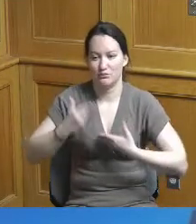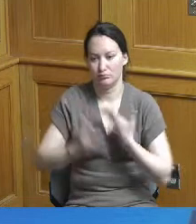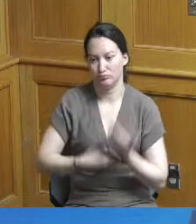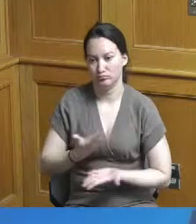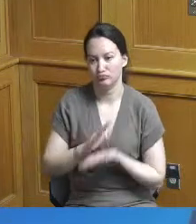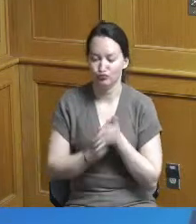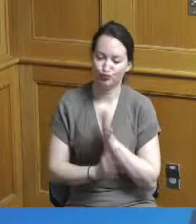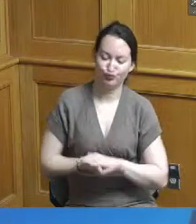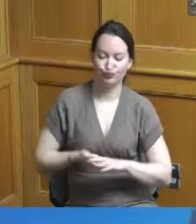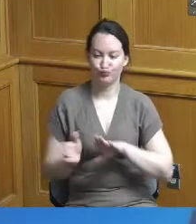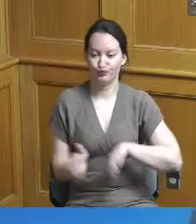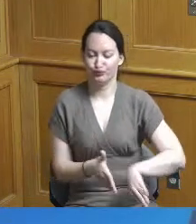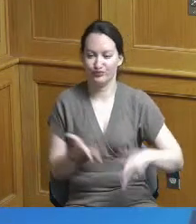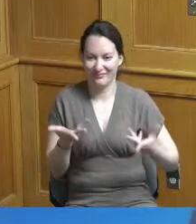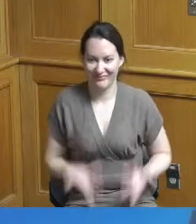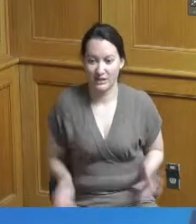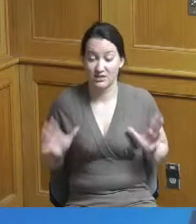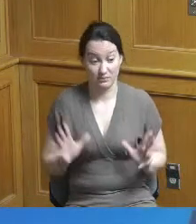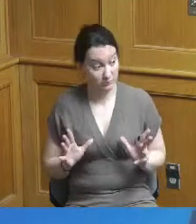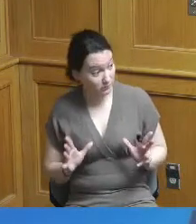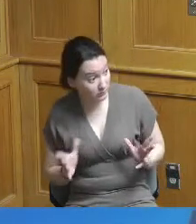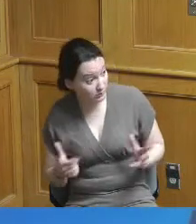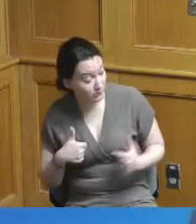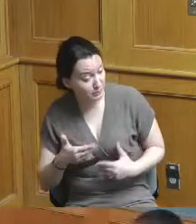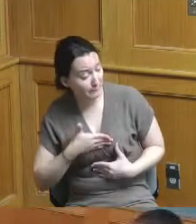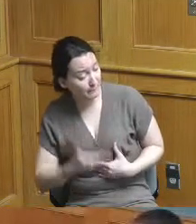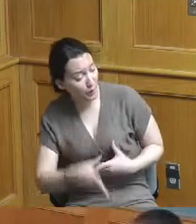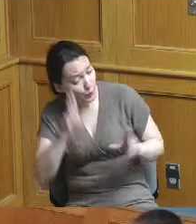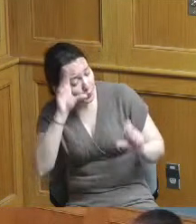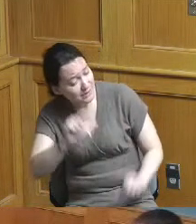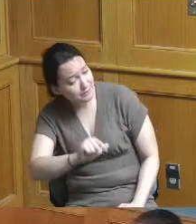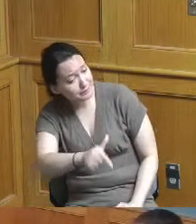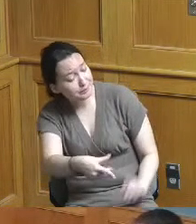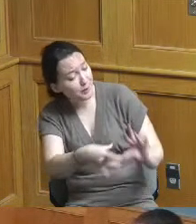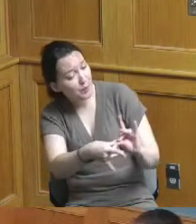conversation so with that Madam President I'll turn it back to you for any comments and questions